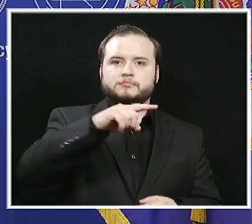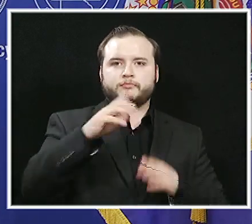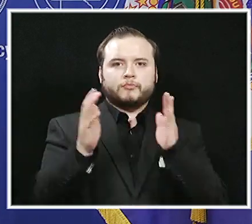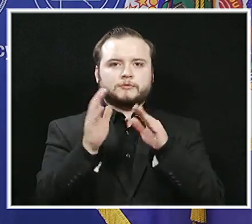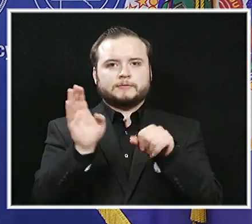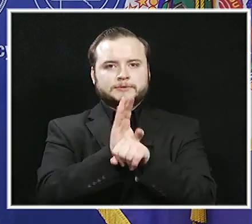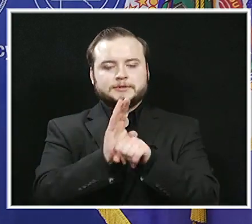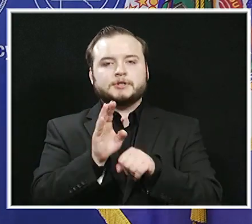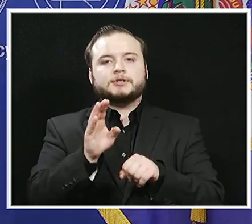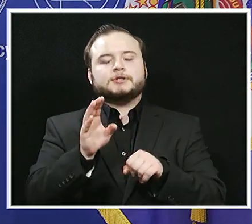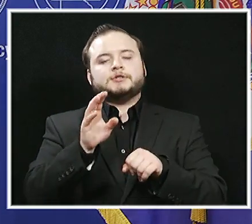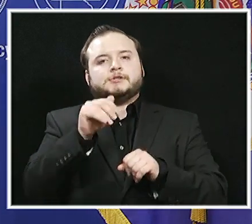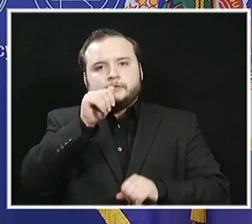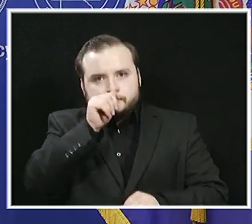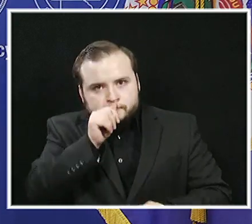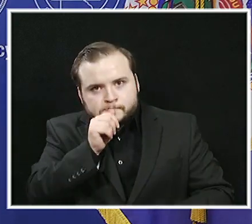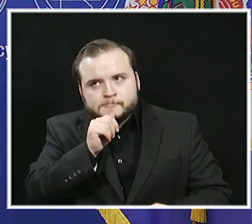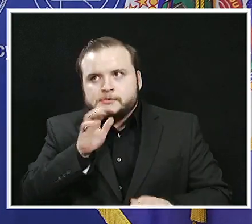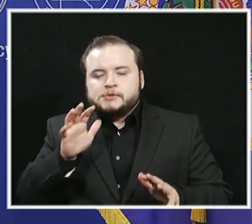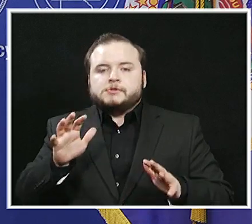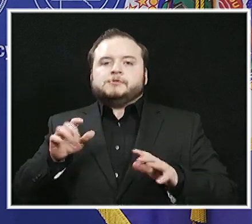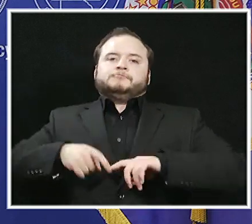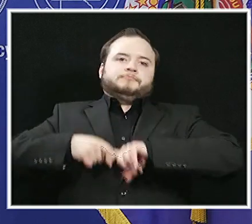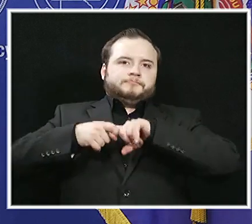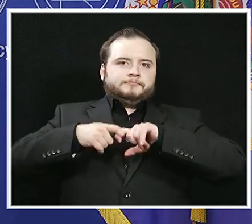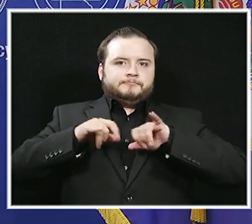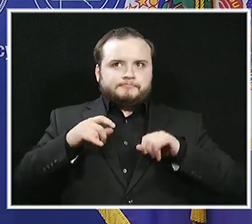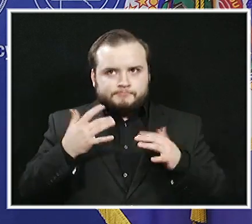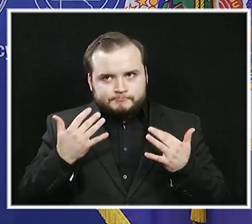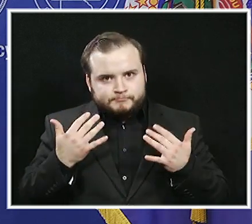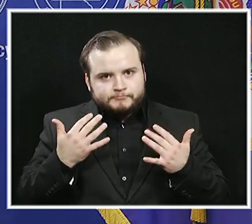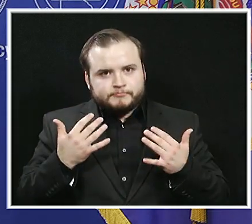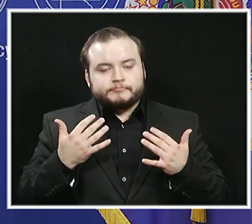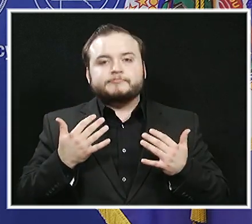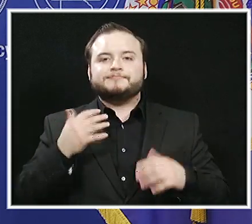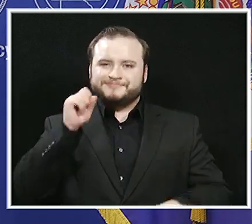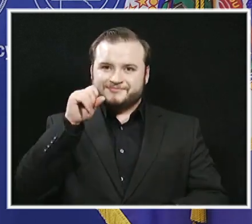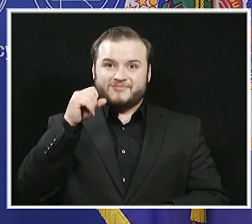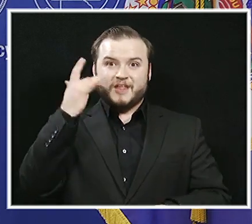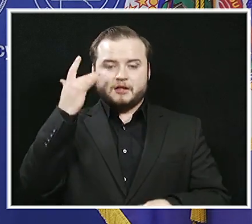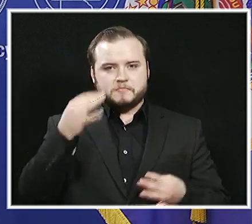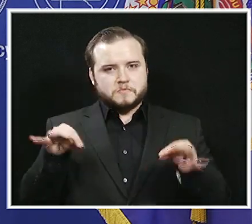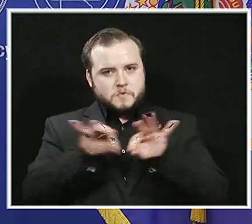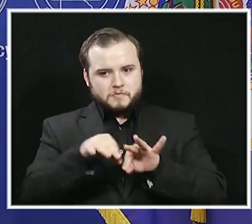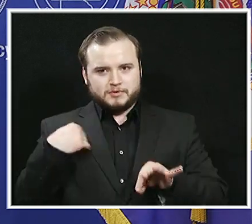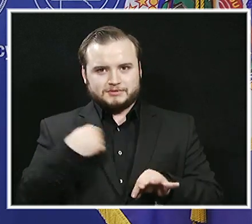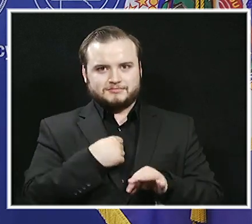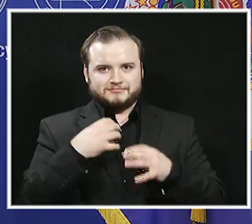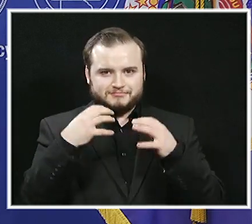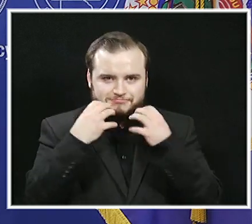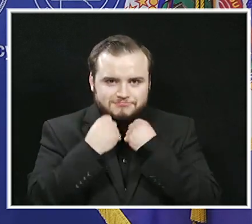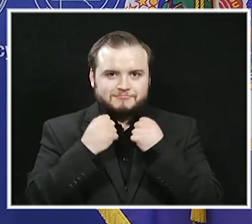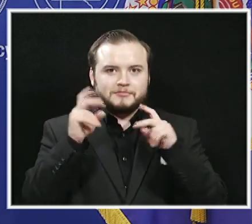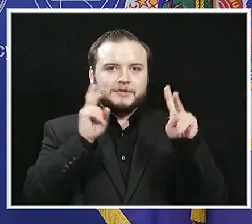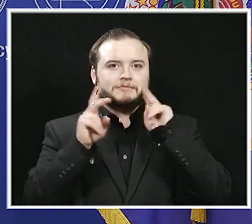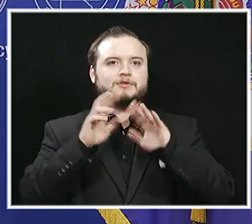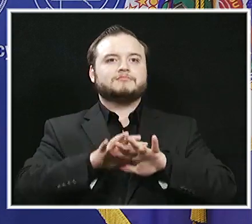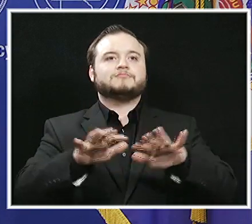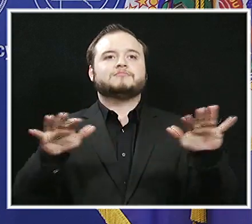devastatingly difficult. We're just grateful that small businesses have been willing to do that, to put themselves on pause now and it's really why it's so